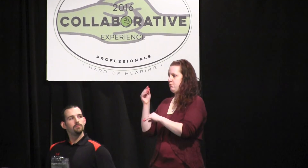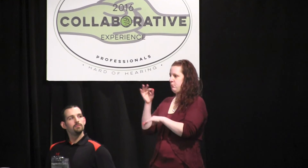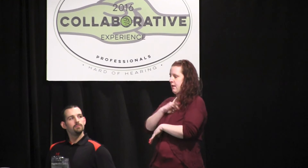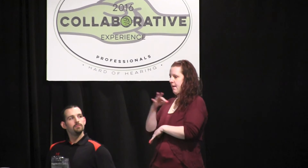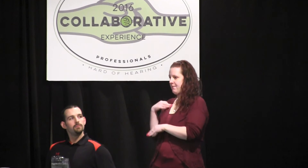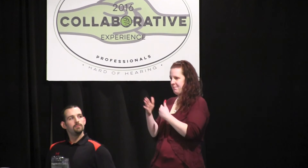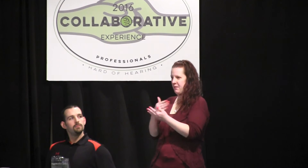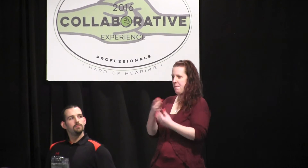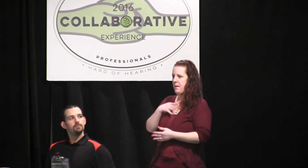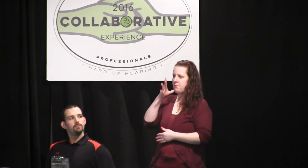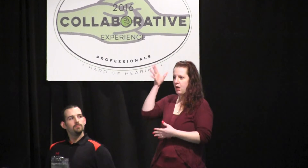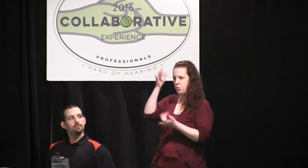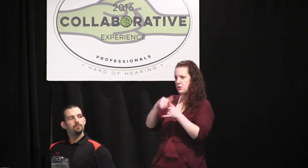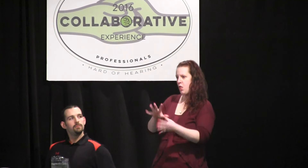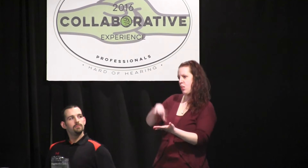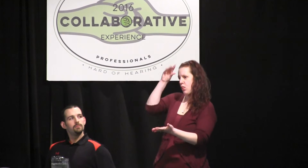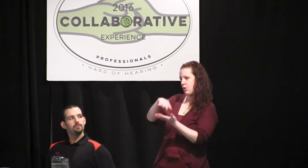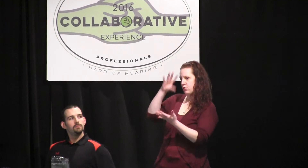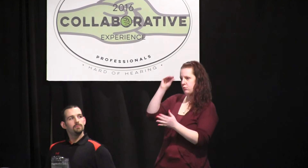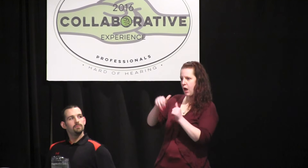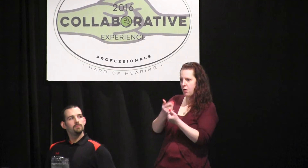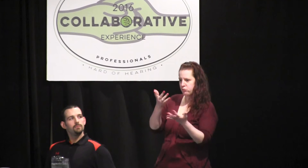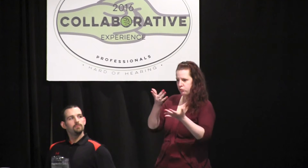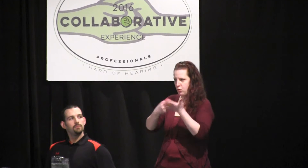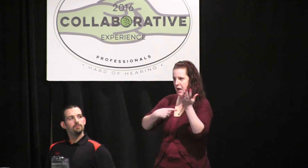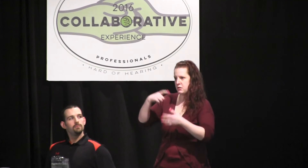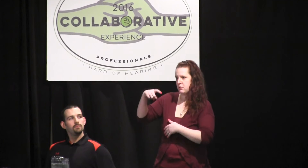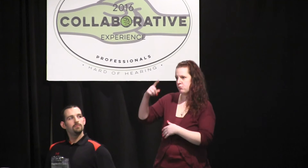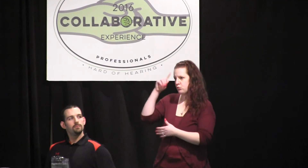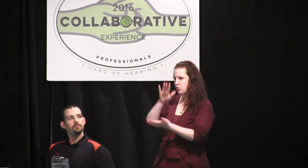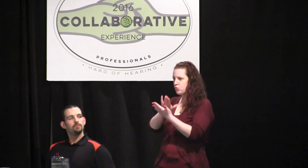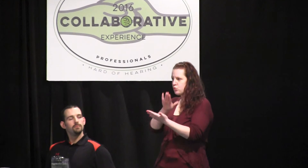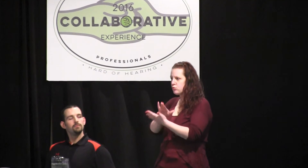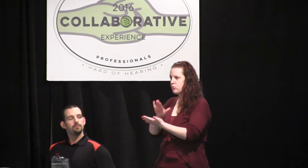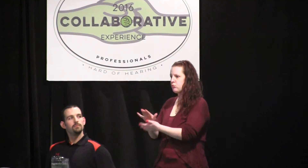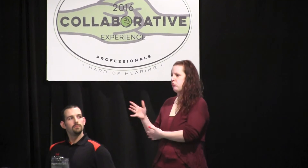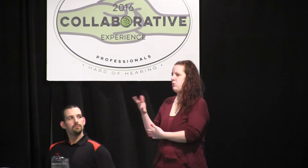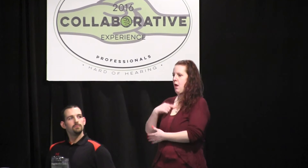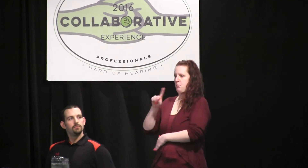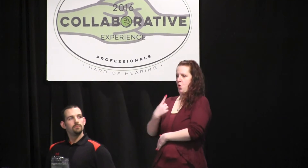I had lots of support from staff. My parents were still kind of learning what I needed